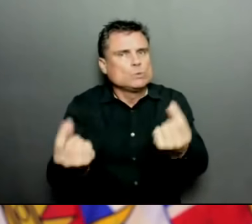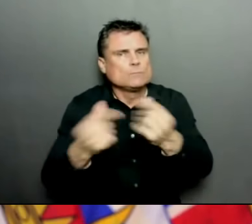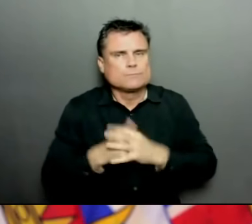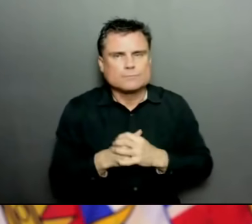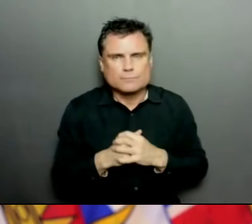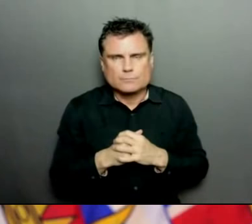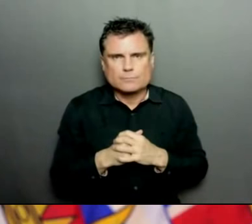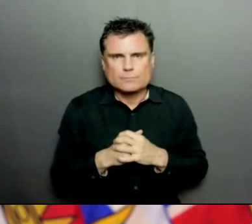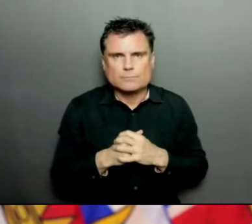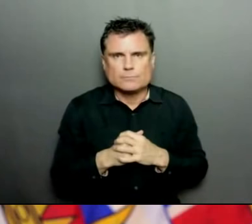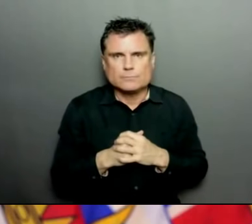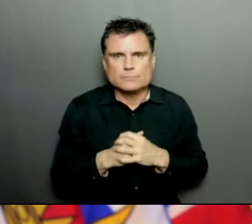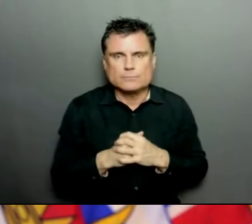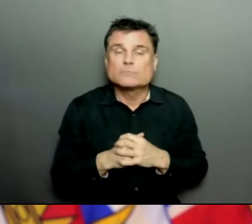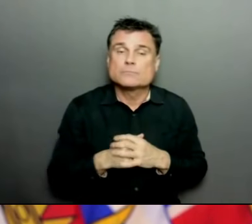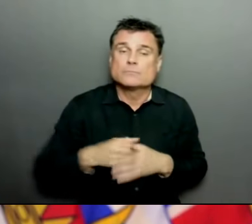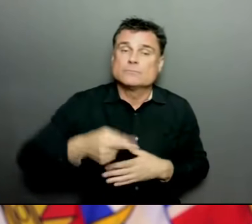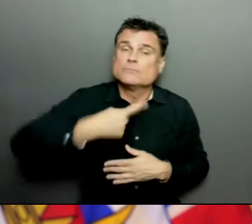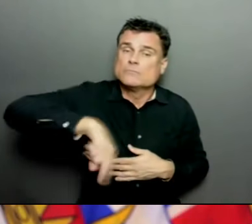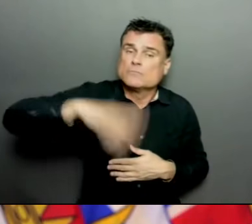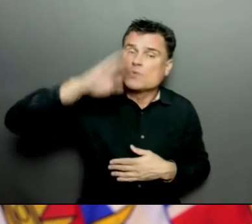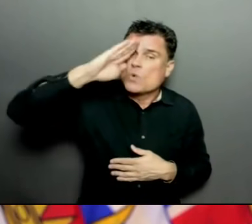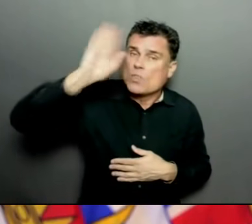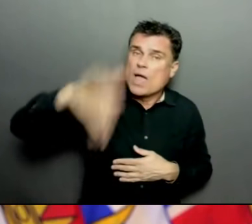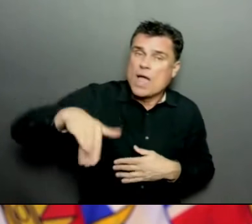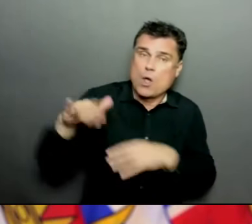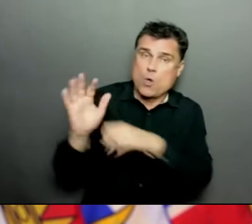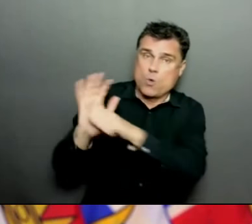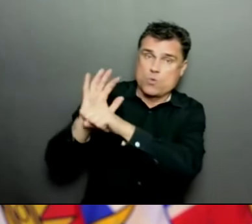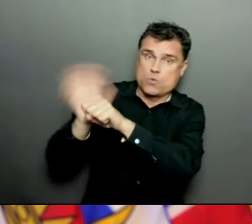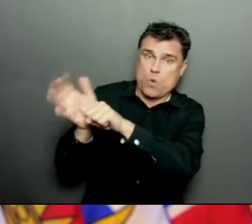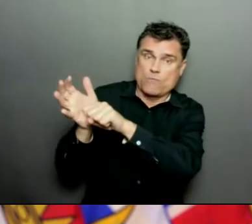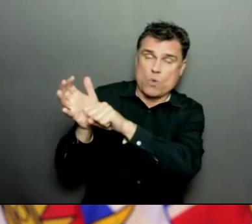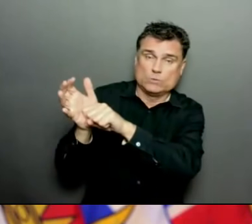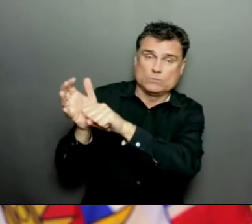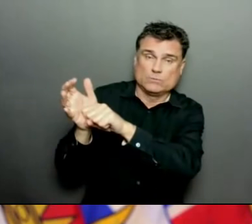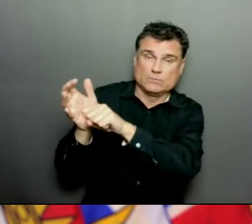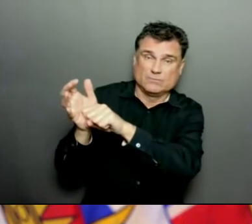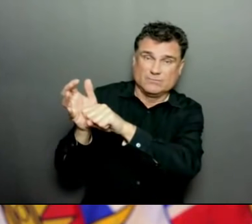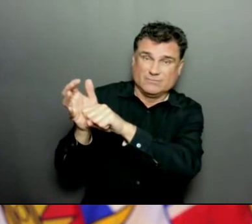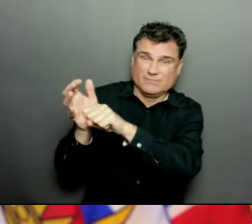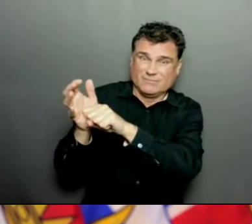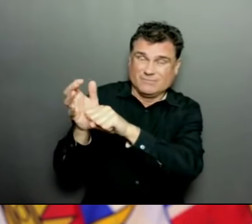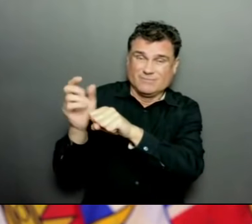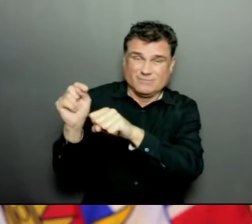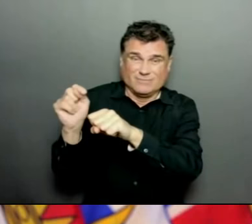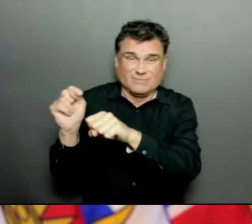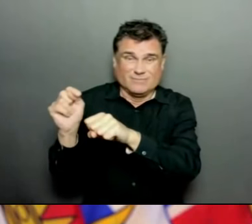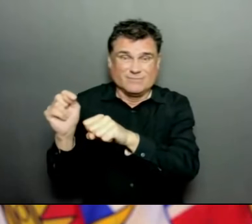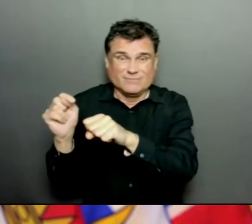affected certain populations, and those are people who need to have equal or equitable access to